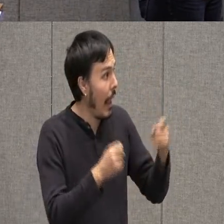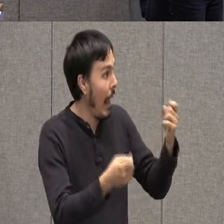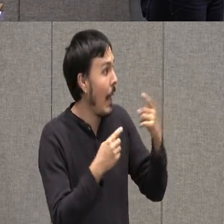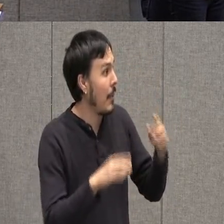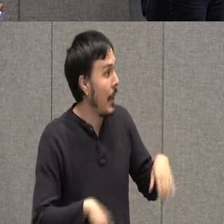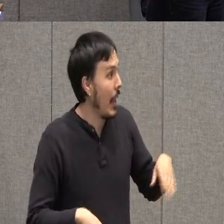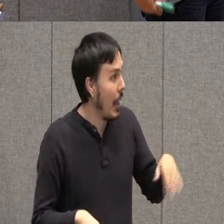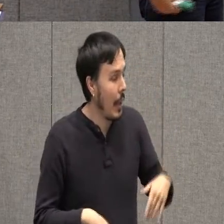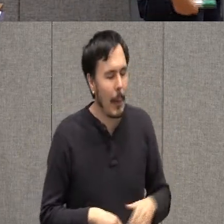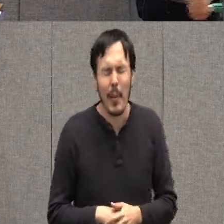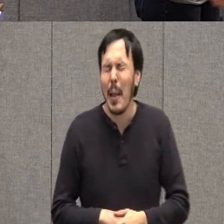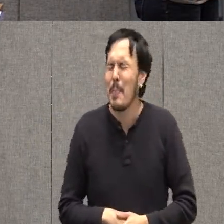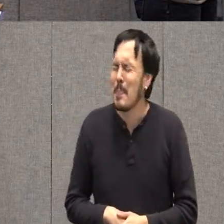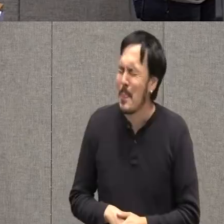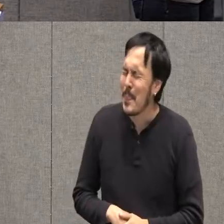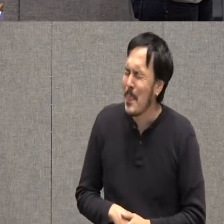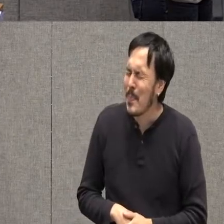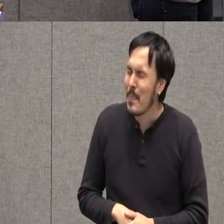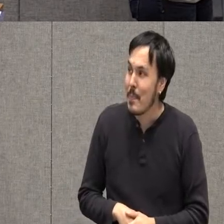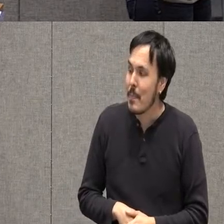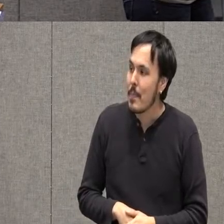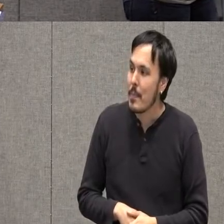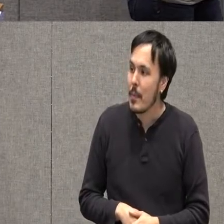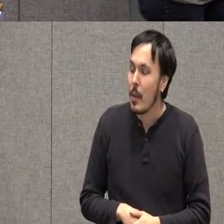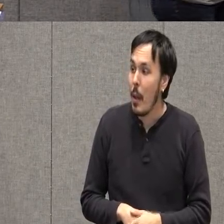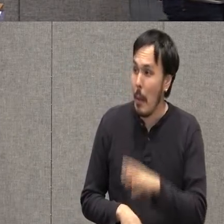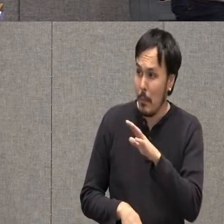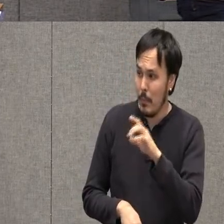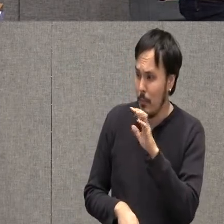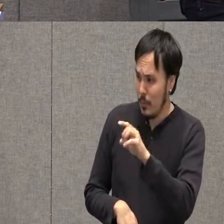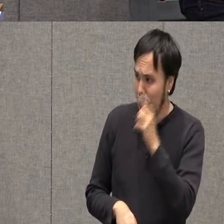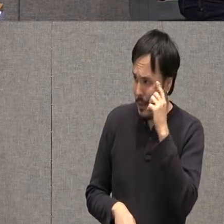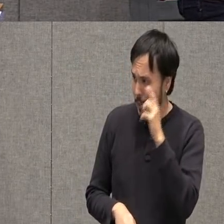Well, so do you think the best way to practice